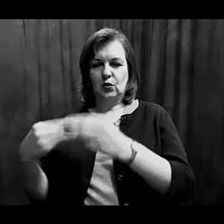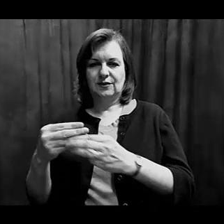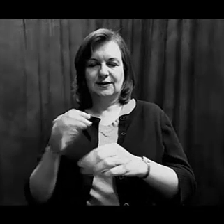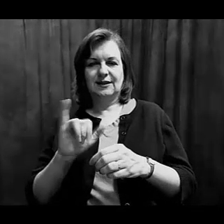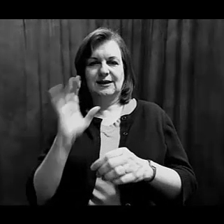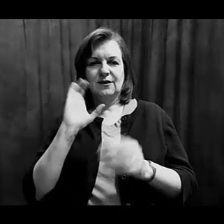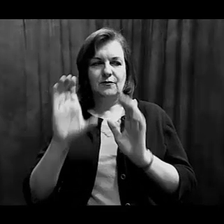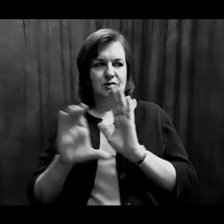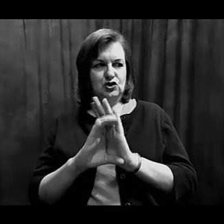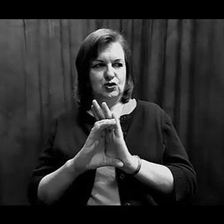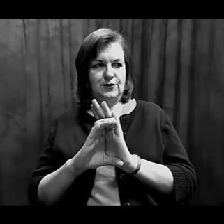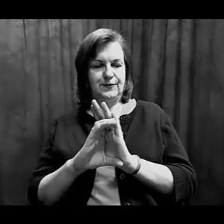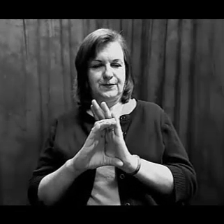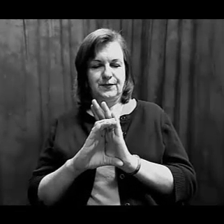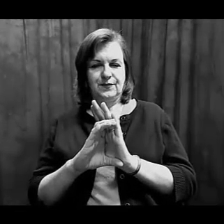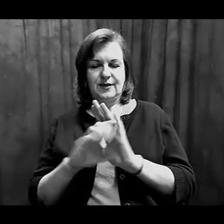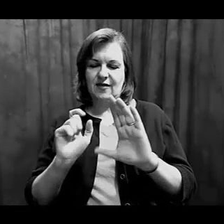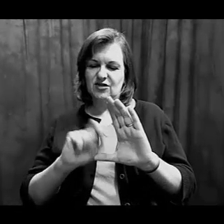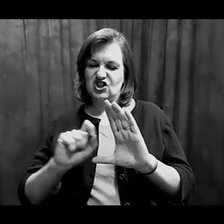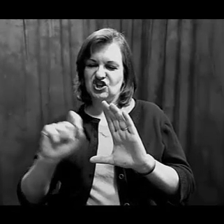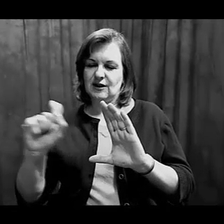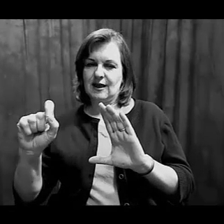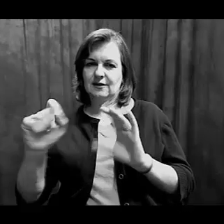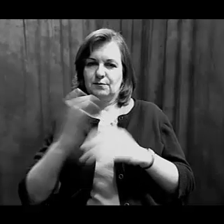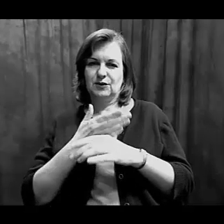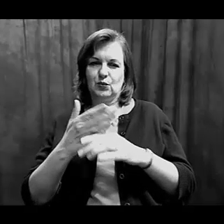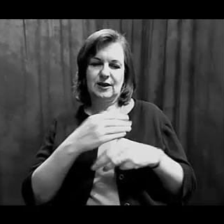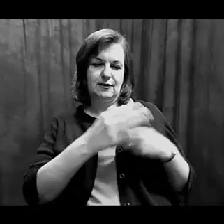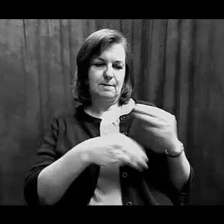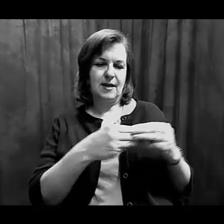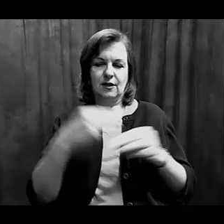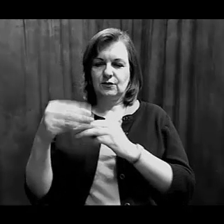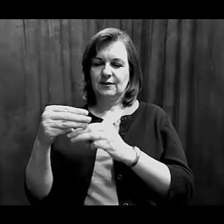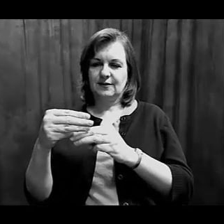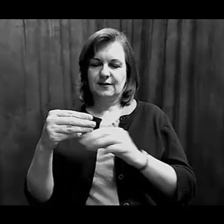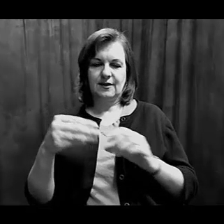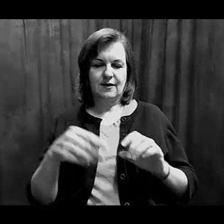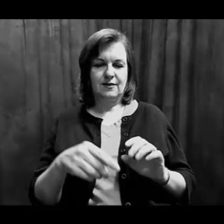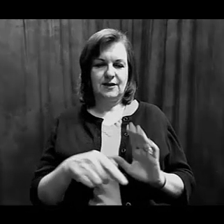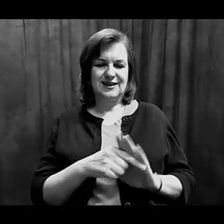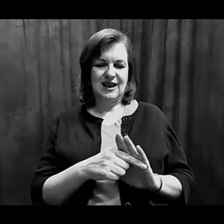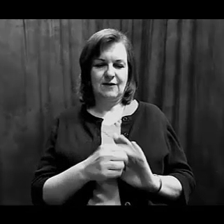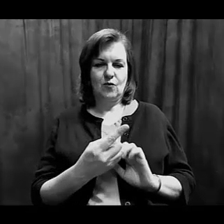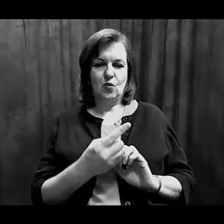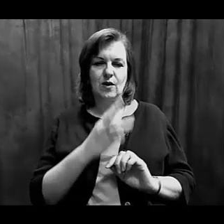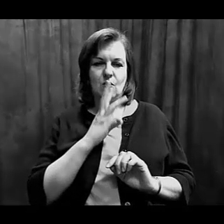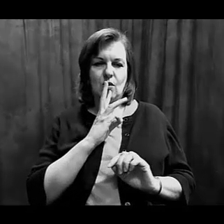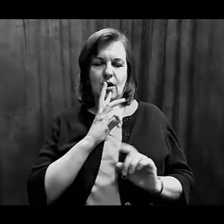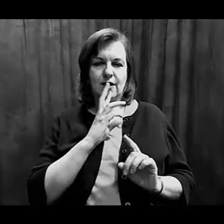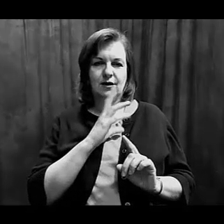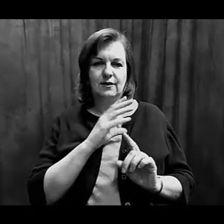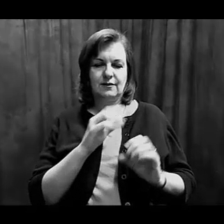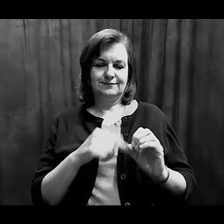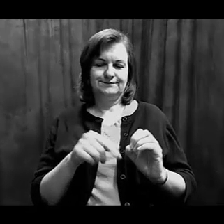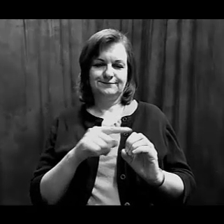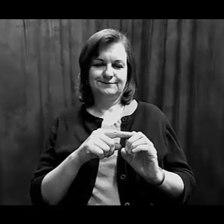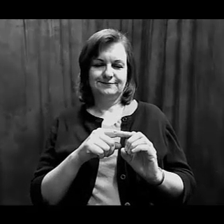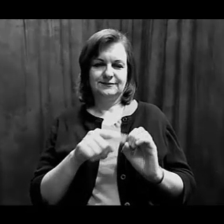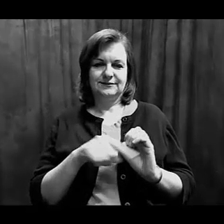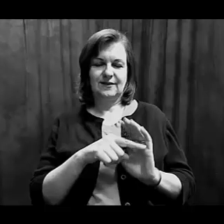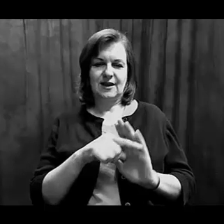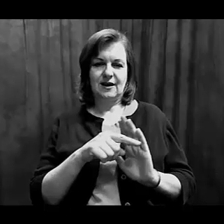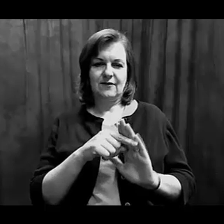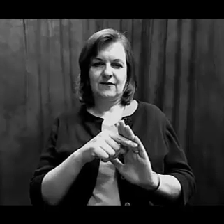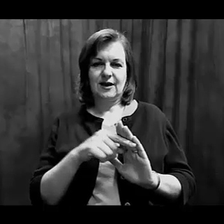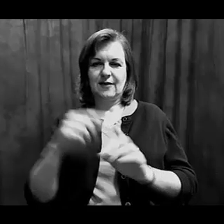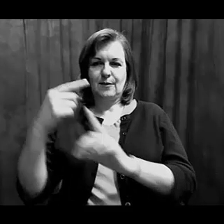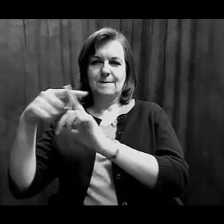+ water like I have in my diagram here these dotted lines between the negative of one water